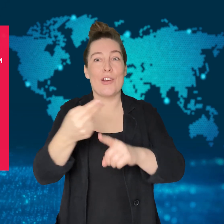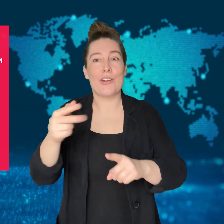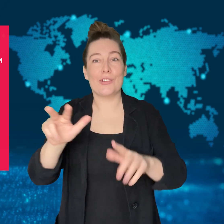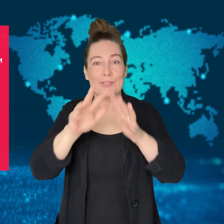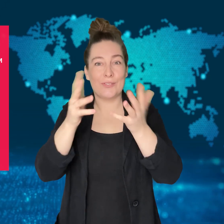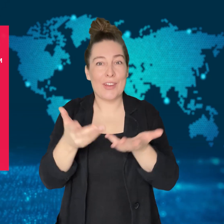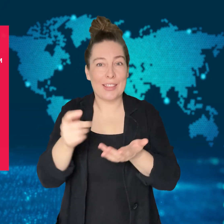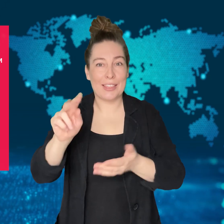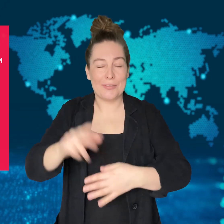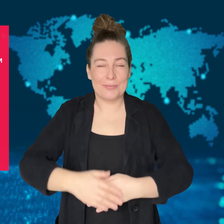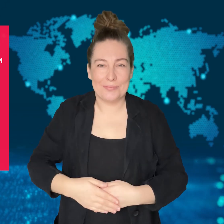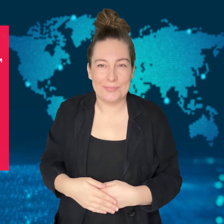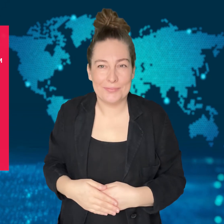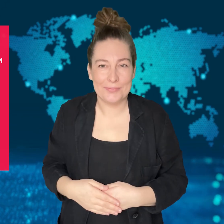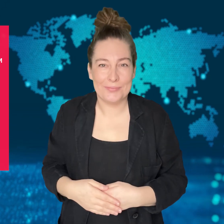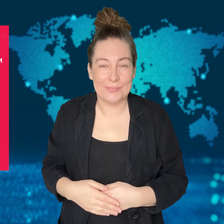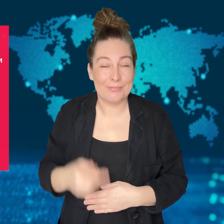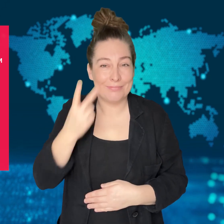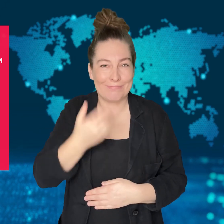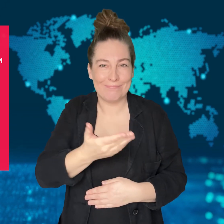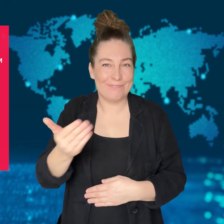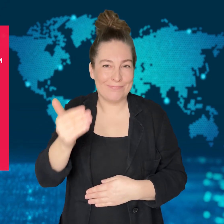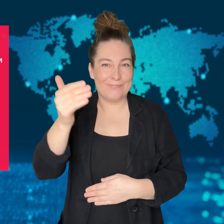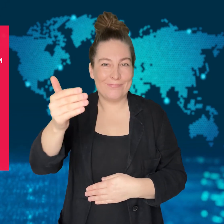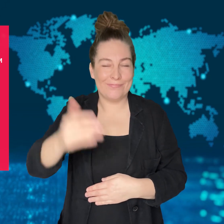get new video updates! See you next time!